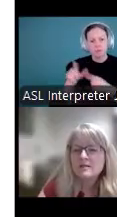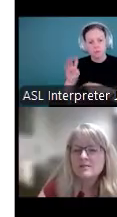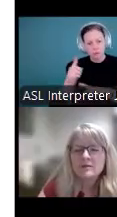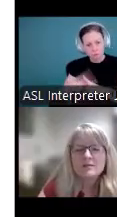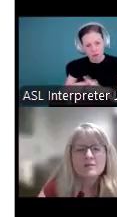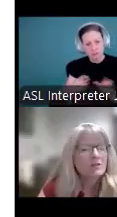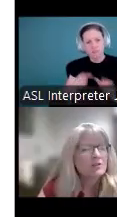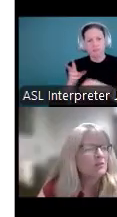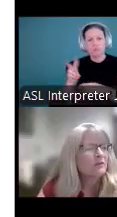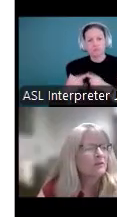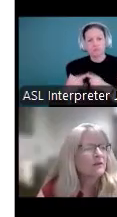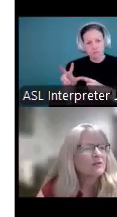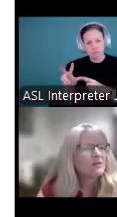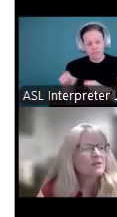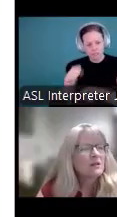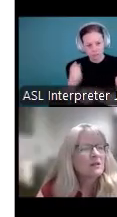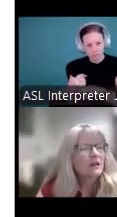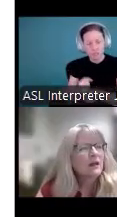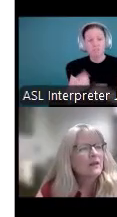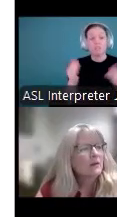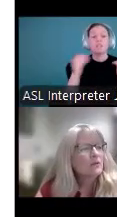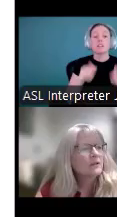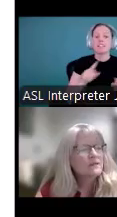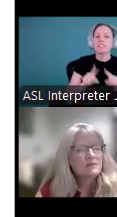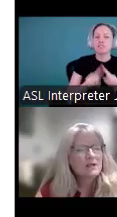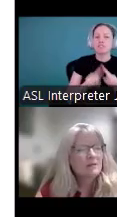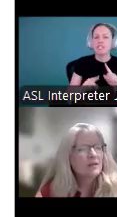as early intervention providers, and then we'll leave some time